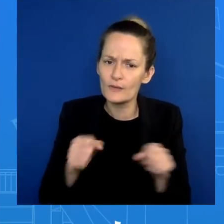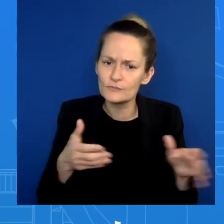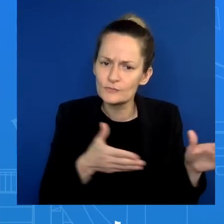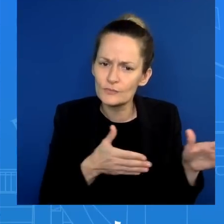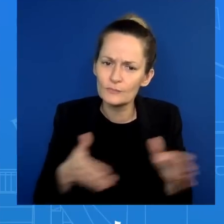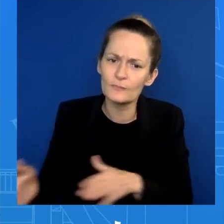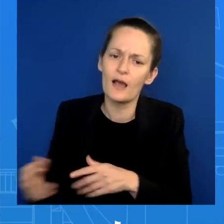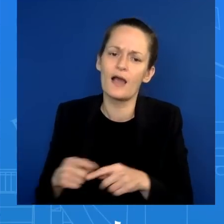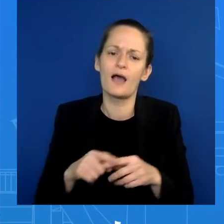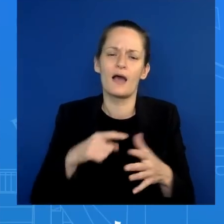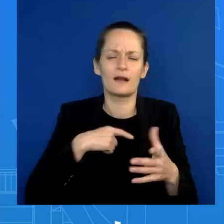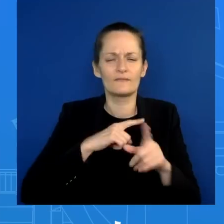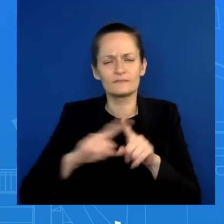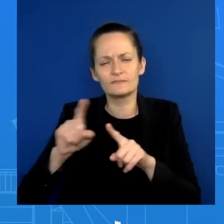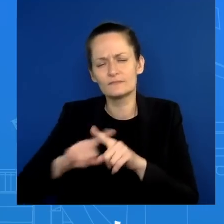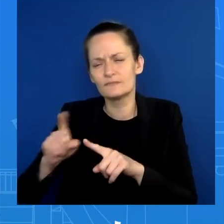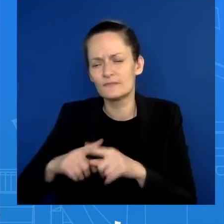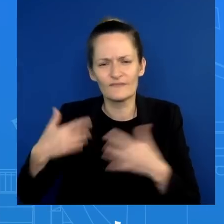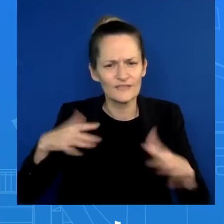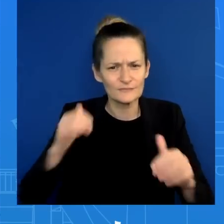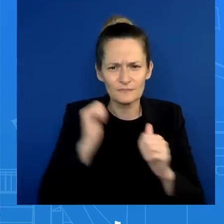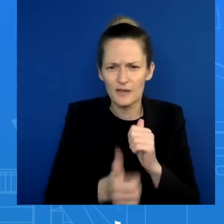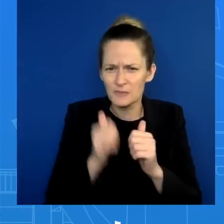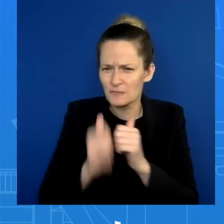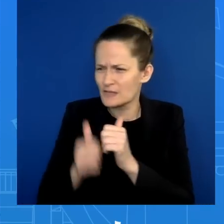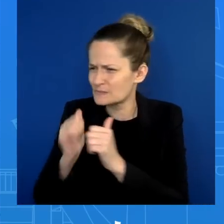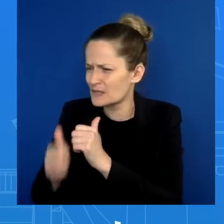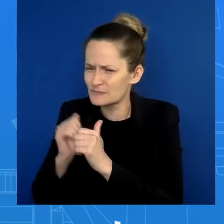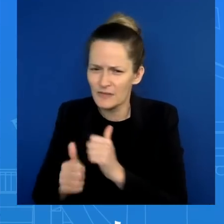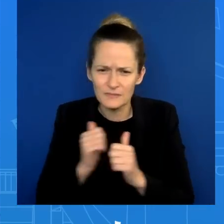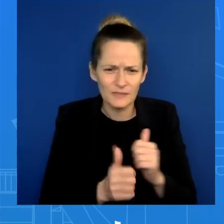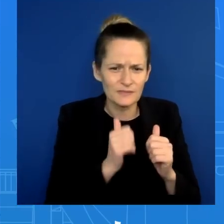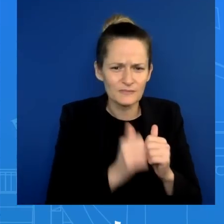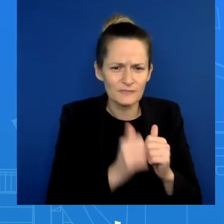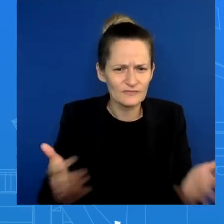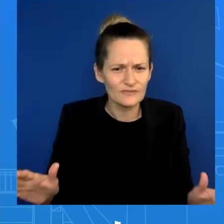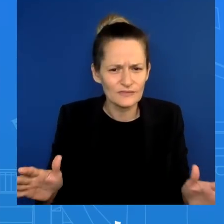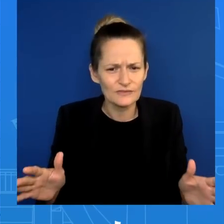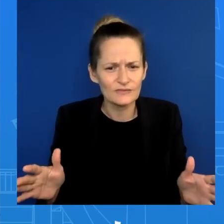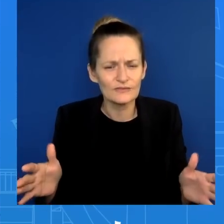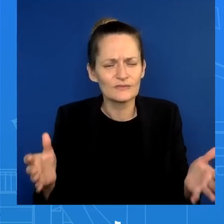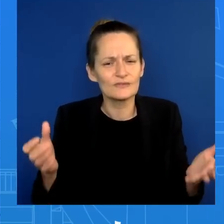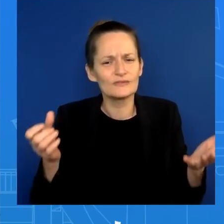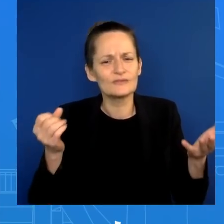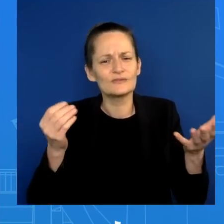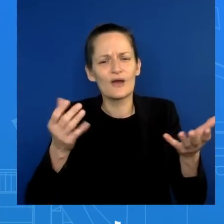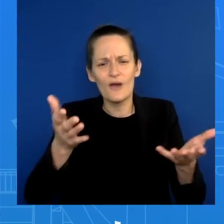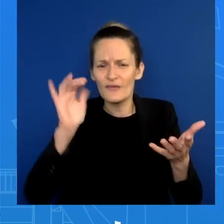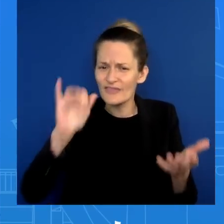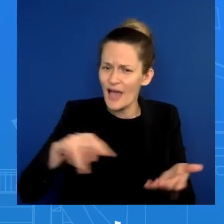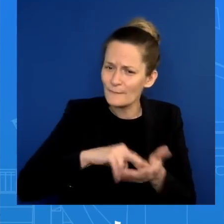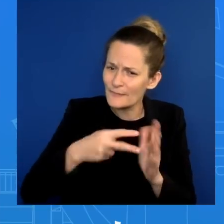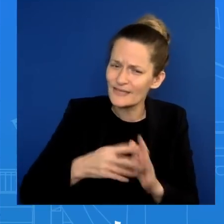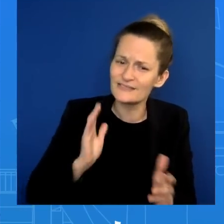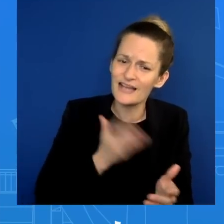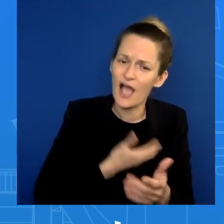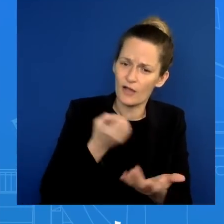All of those things matter. And that's the way that we look at it. I'm going to take one more policy.